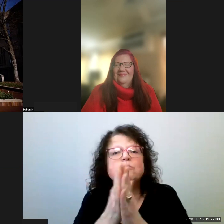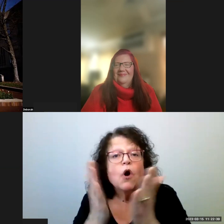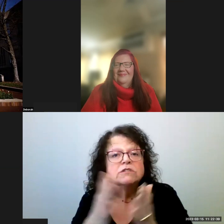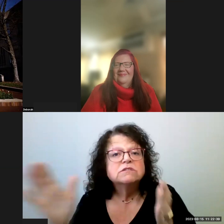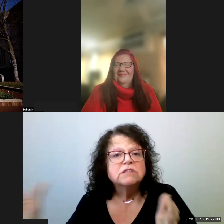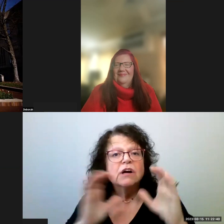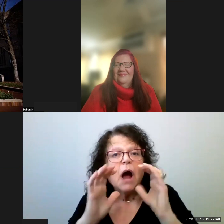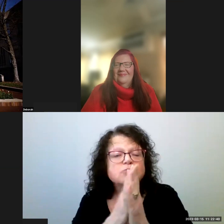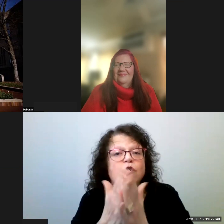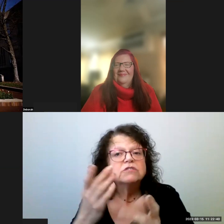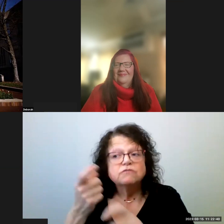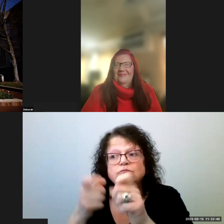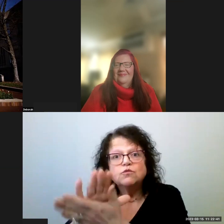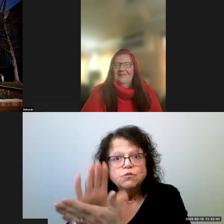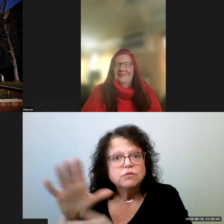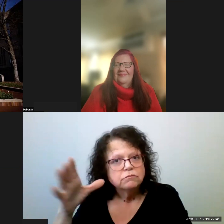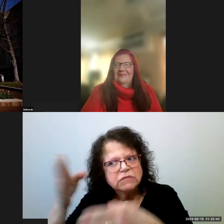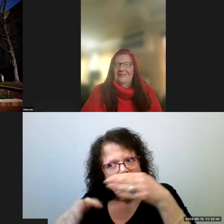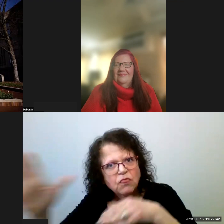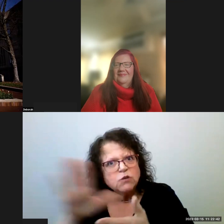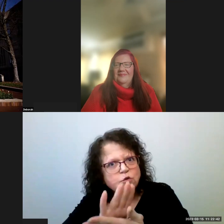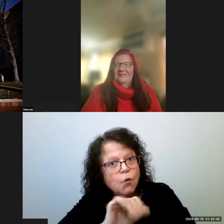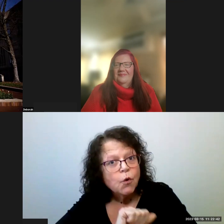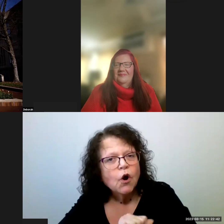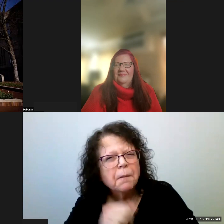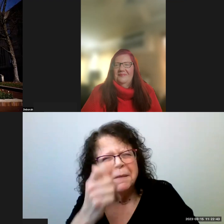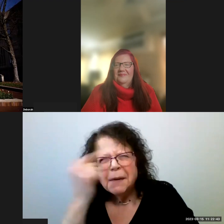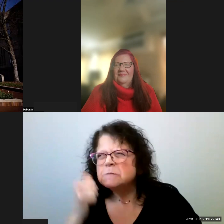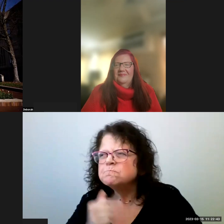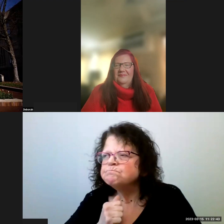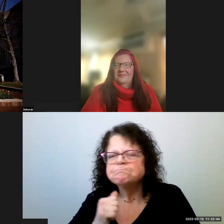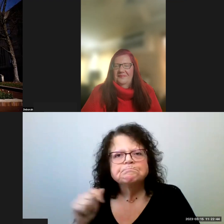done because they just felt they needed to go to school.